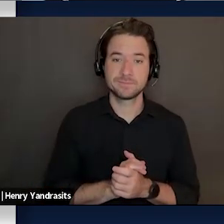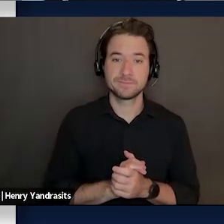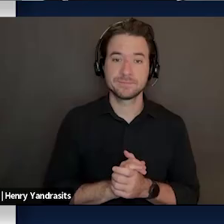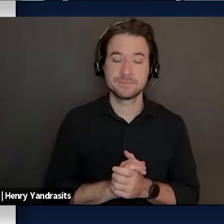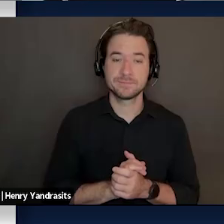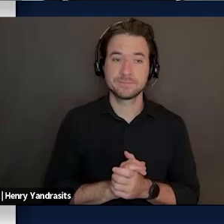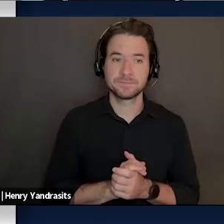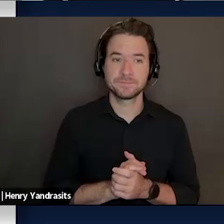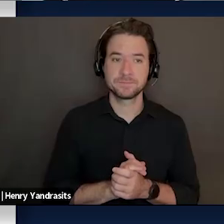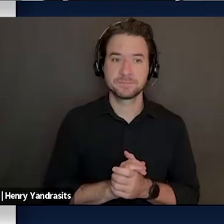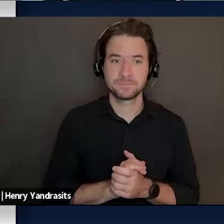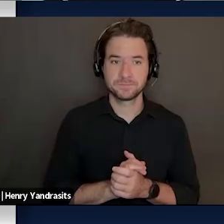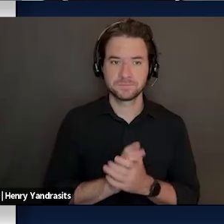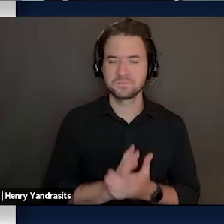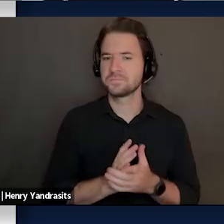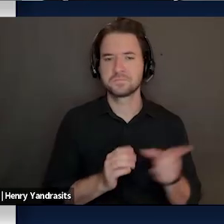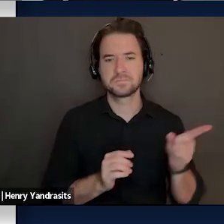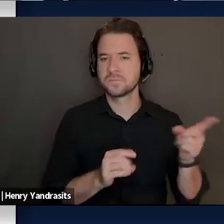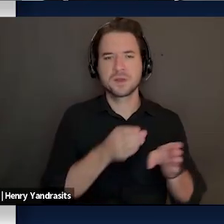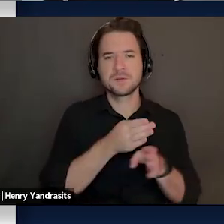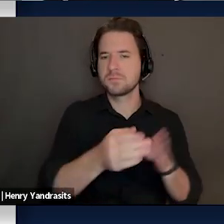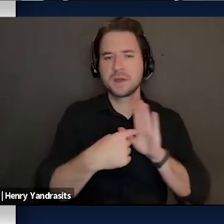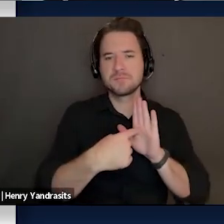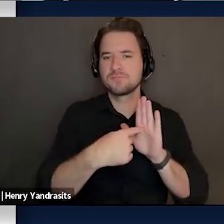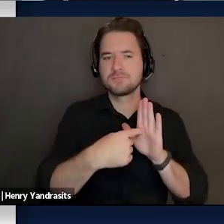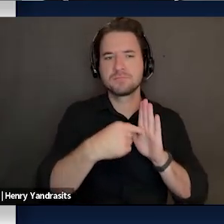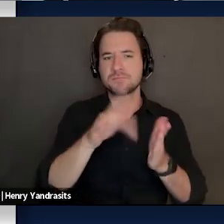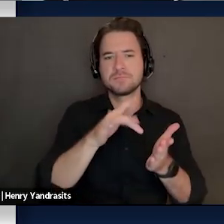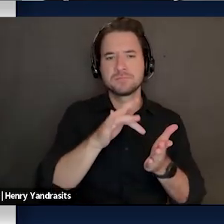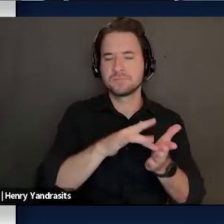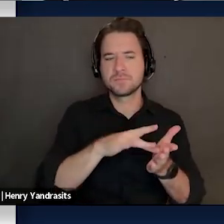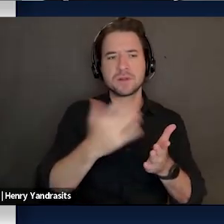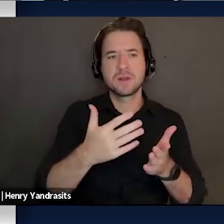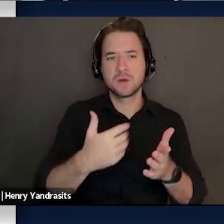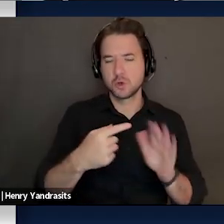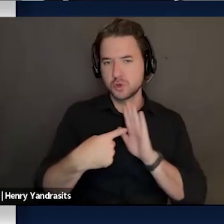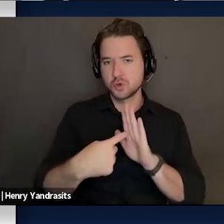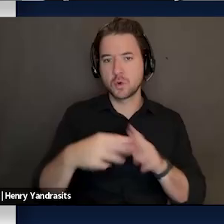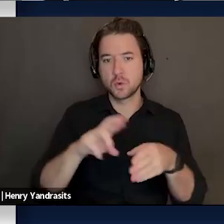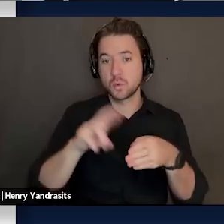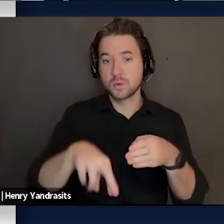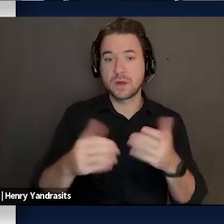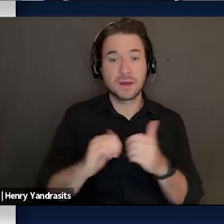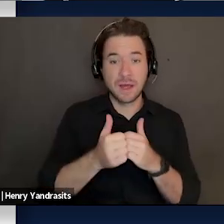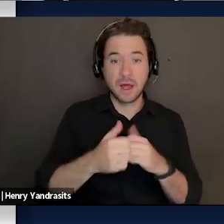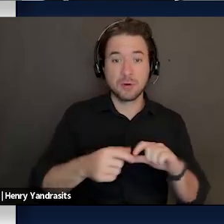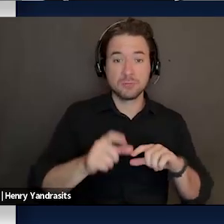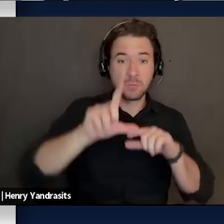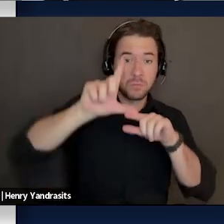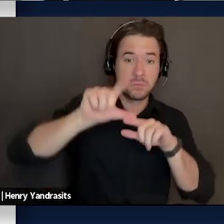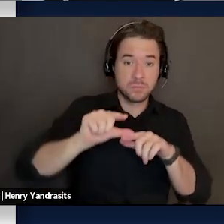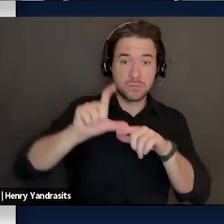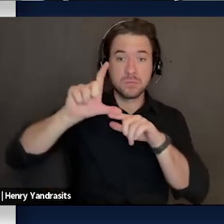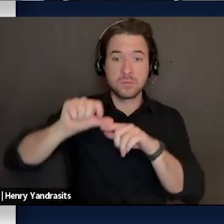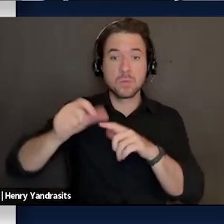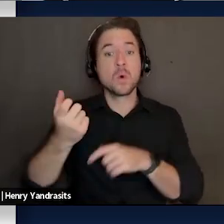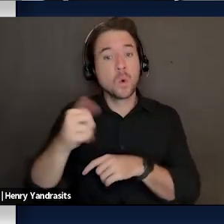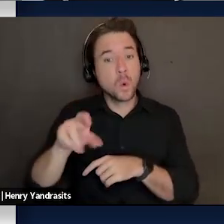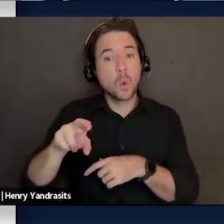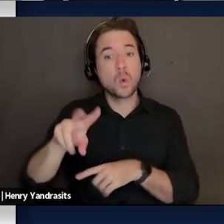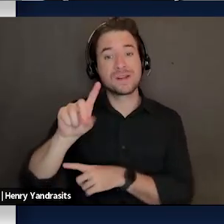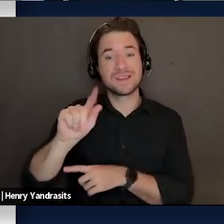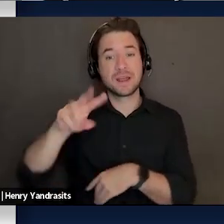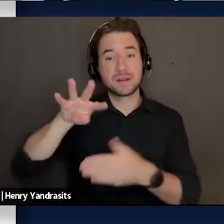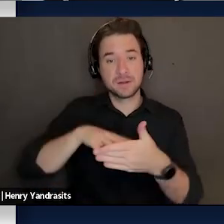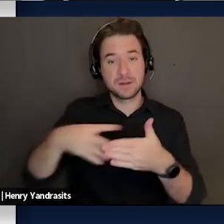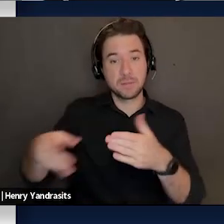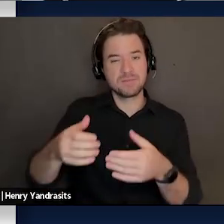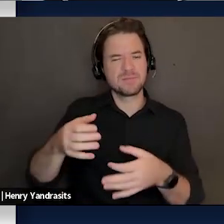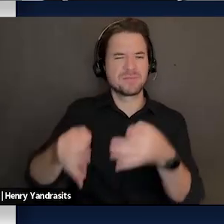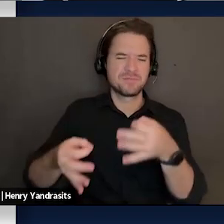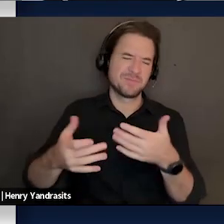The main display in the center shows the results as an interactive bar or a data table, depending on which option you select to view.